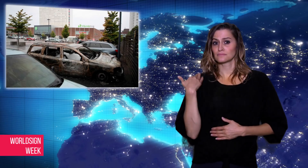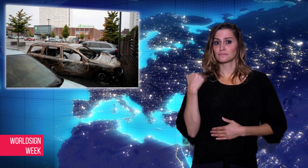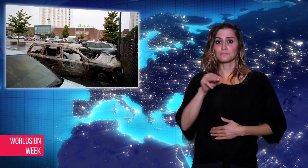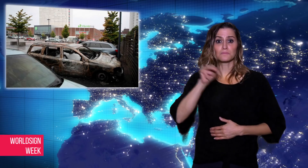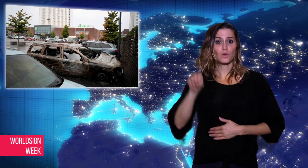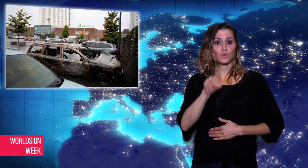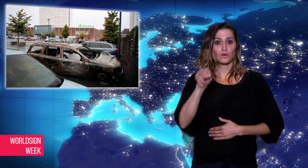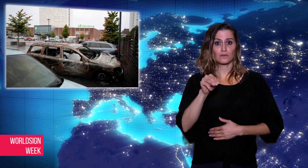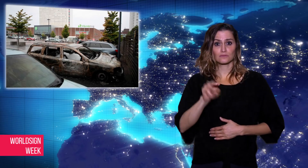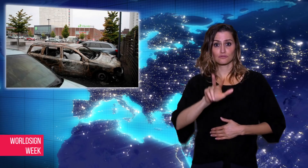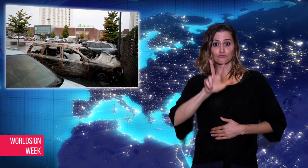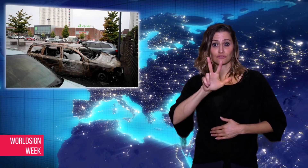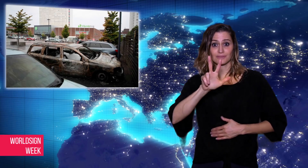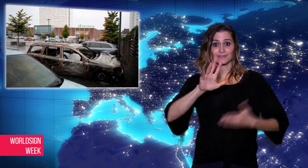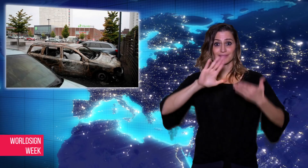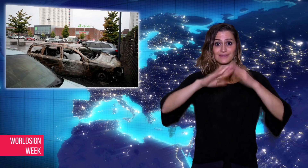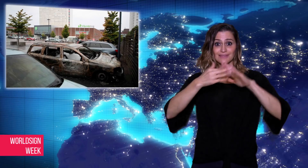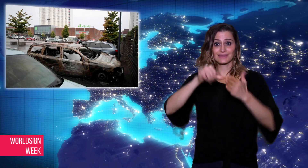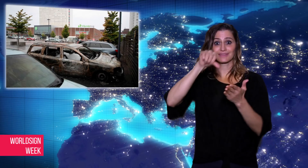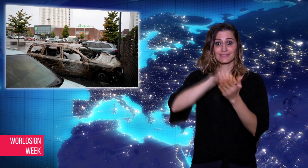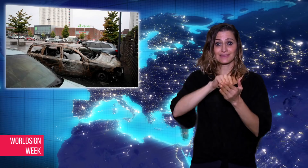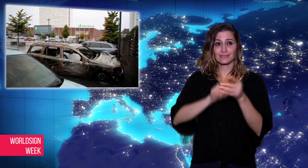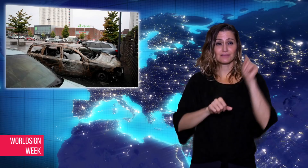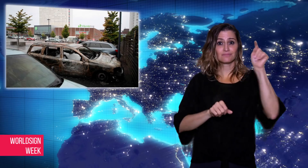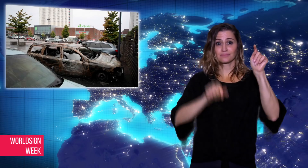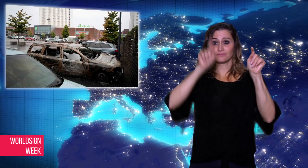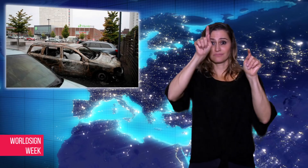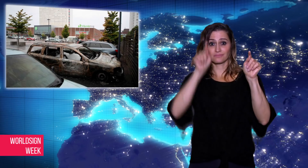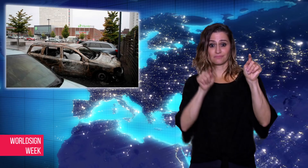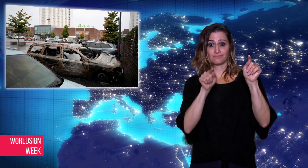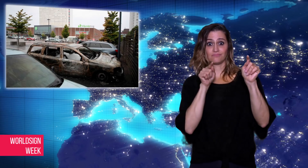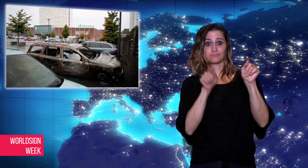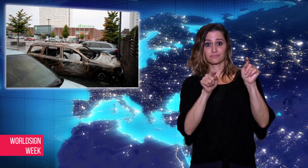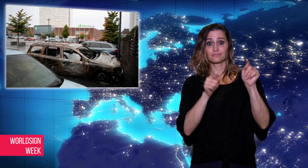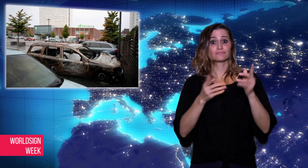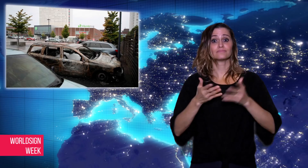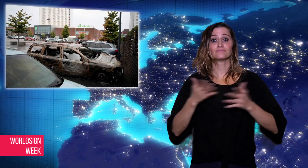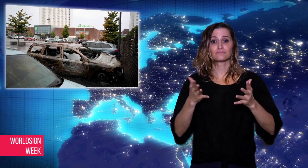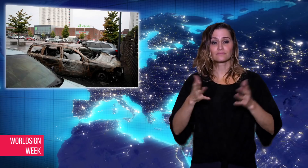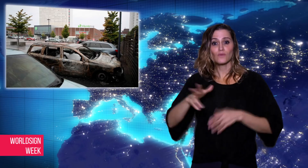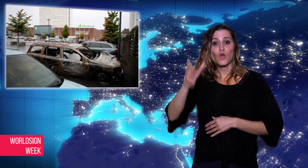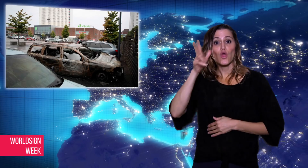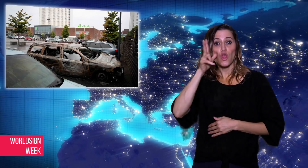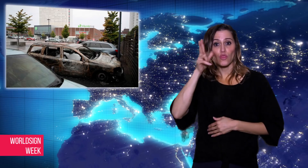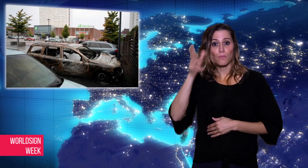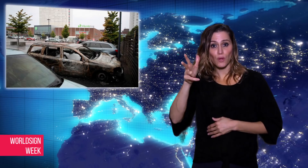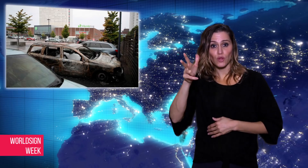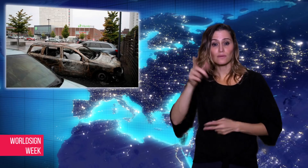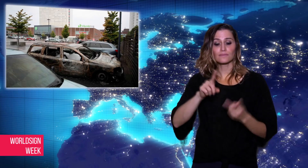Last Monday, 80 cars were set on fire